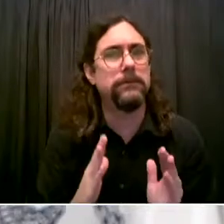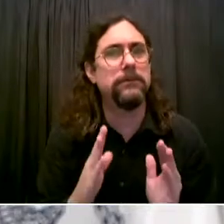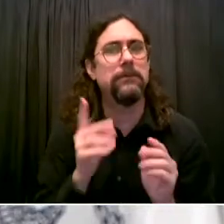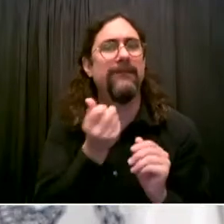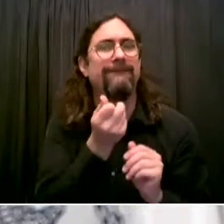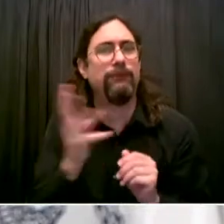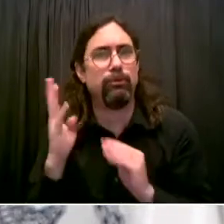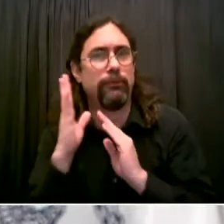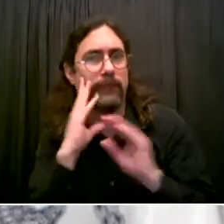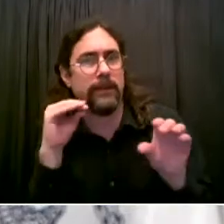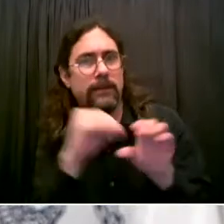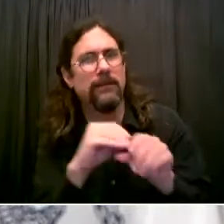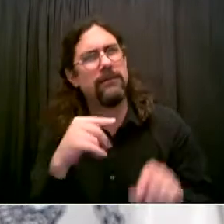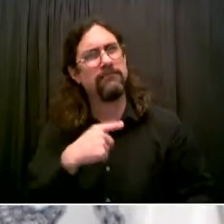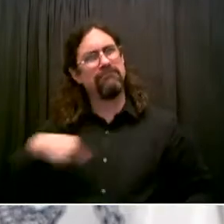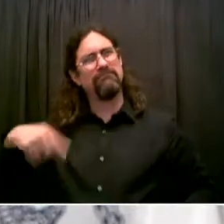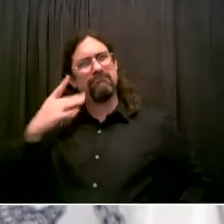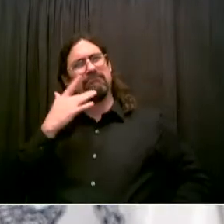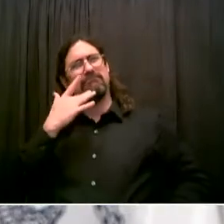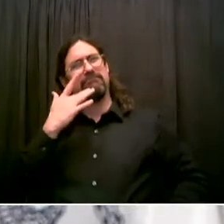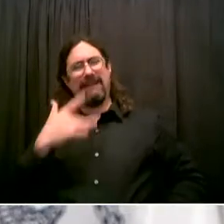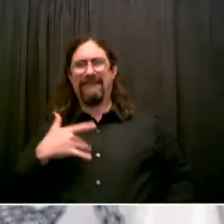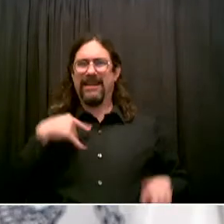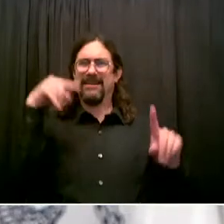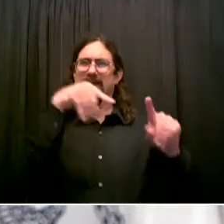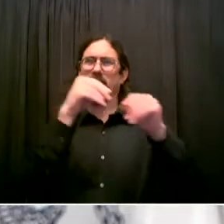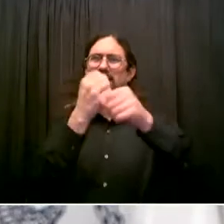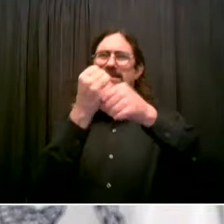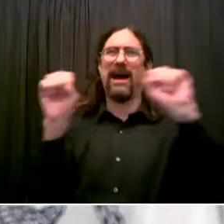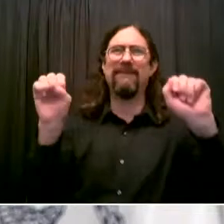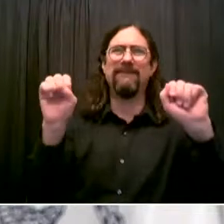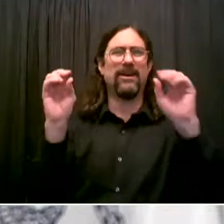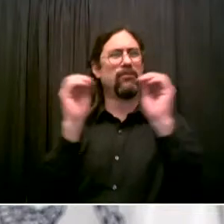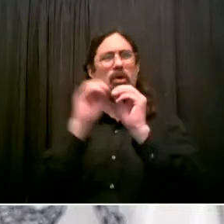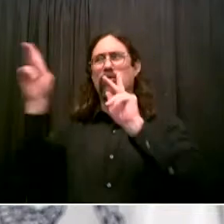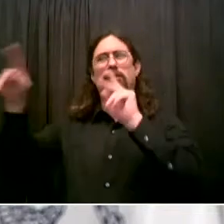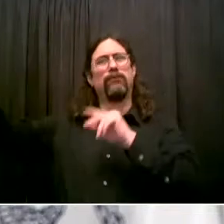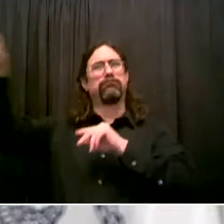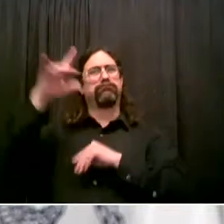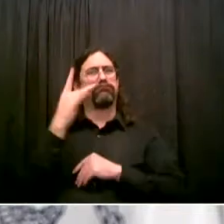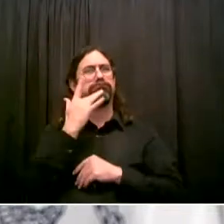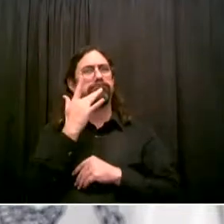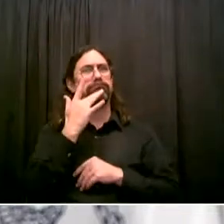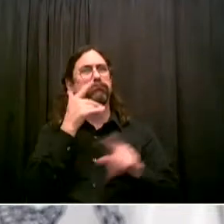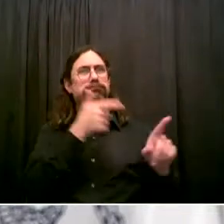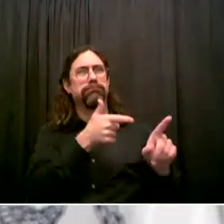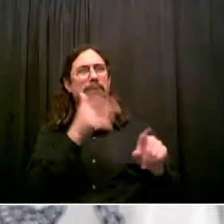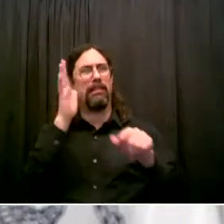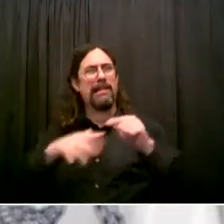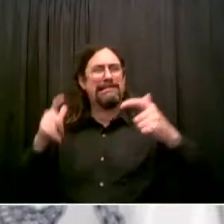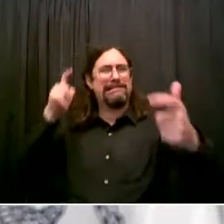THOSE. IN TERMS OF COVID , THERE HAS BEEN A TREMENDOUS EFFORT TO MAKE SURE THE HEALTH